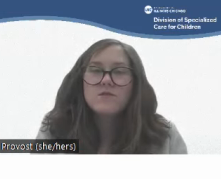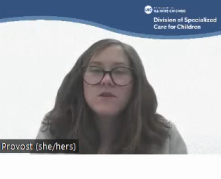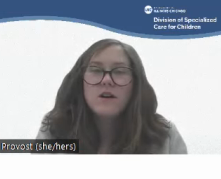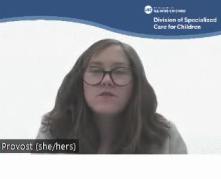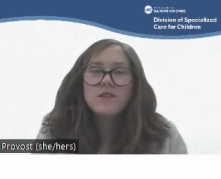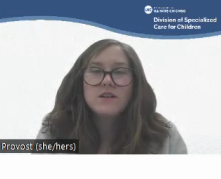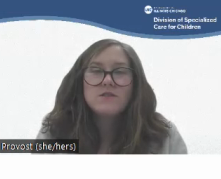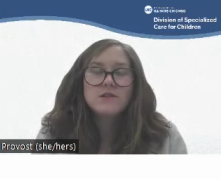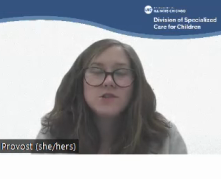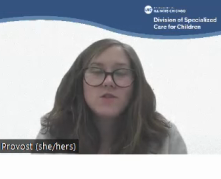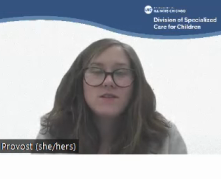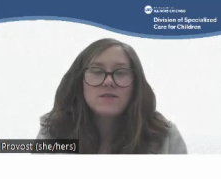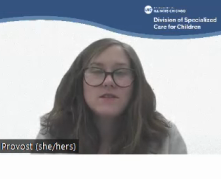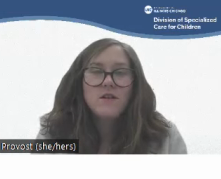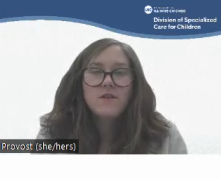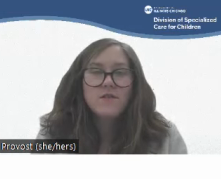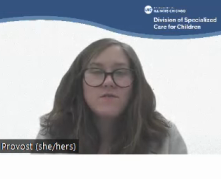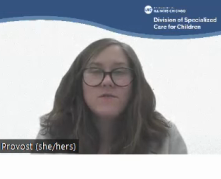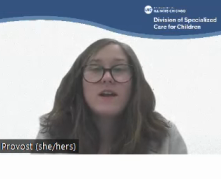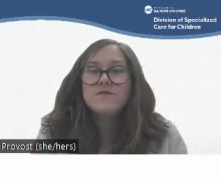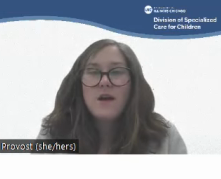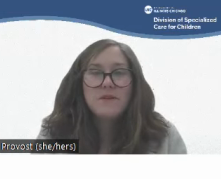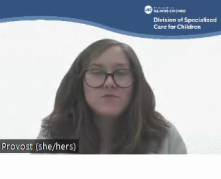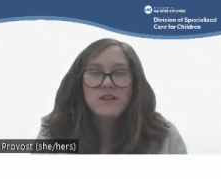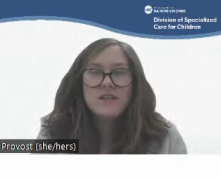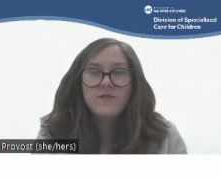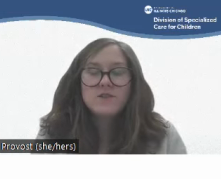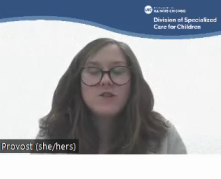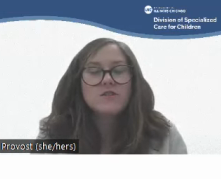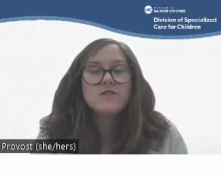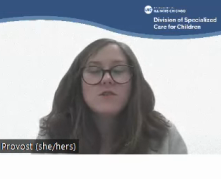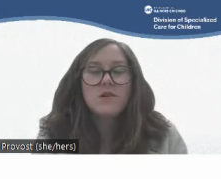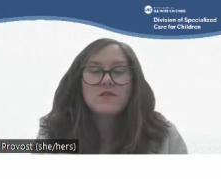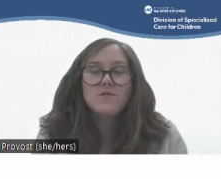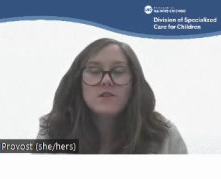to understand insurance and other variety of topics related to health insurance so it's a